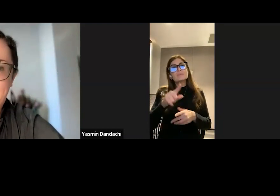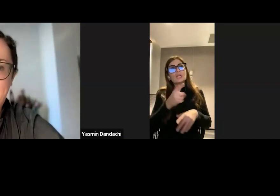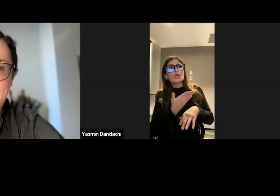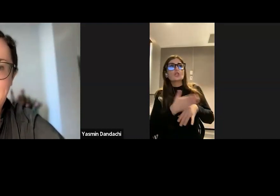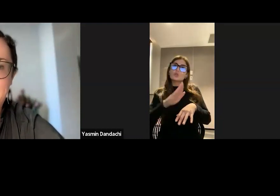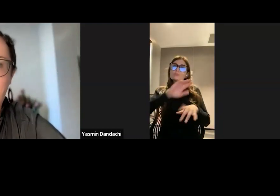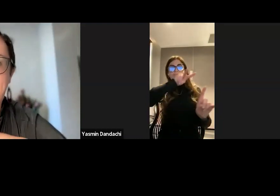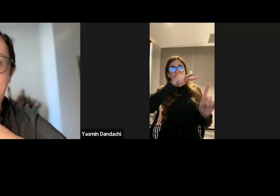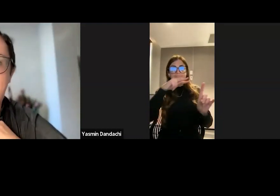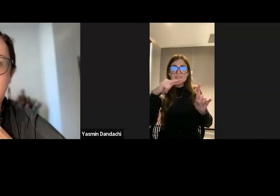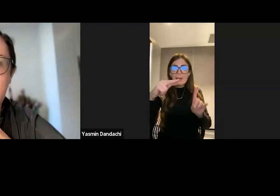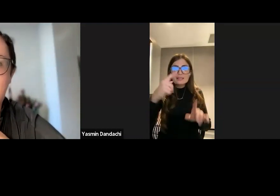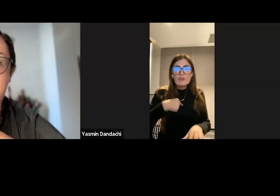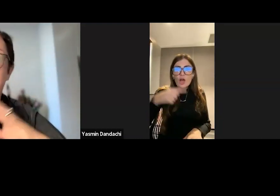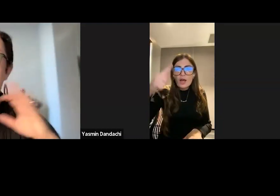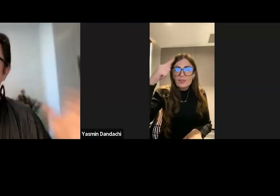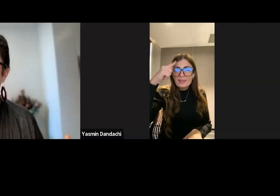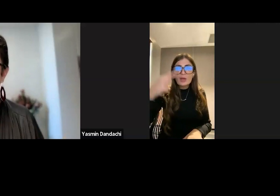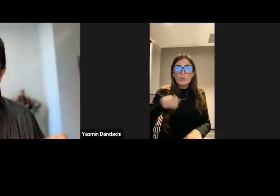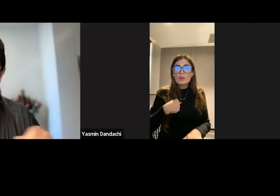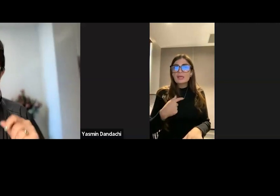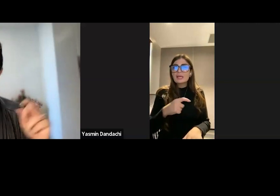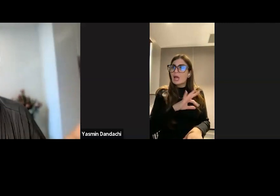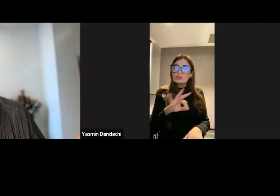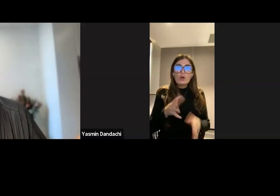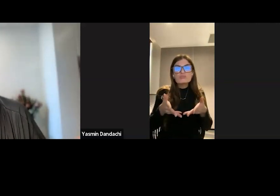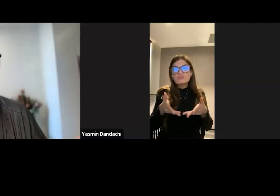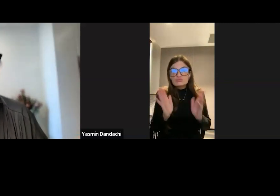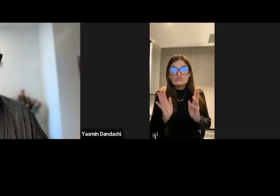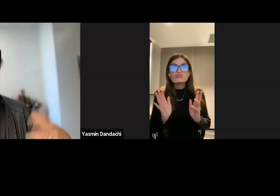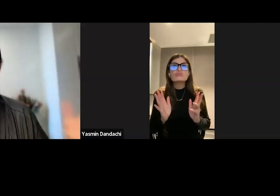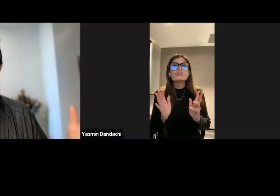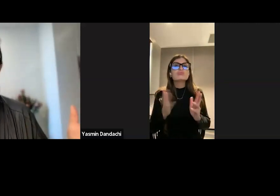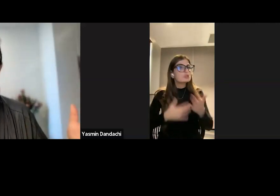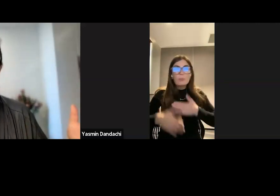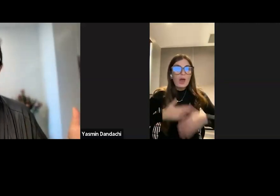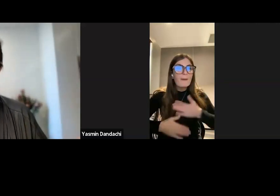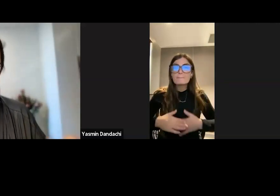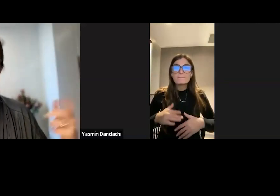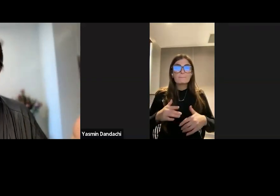That we are no longer willing to put up with the way things have always been done.